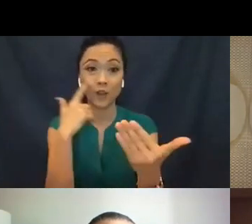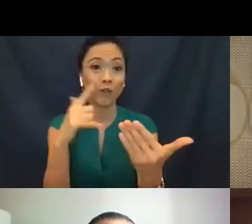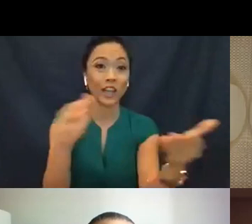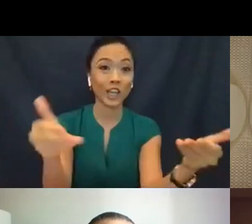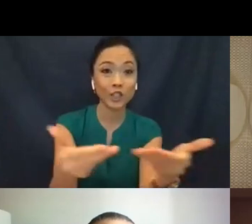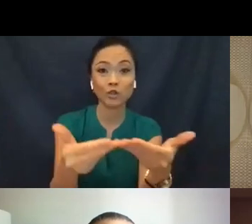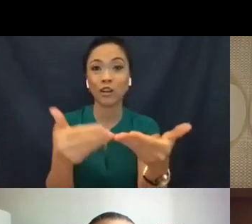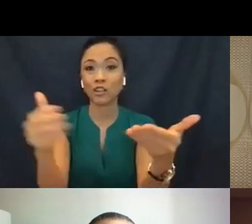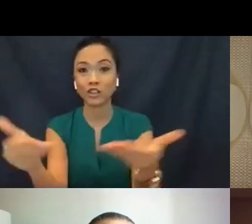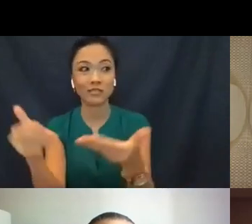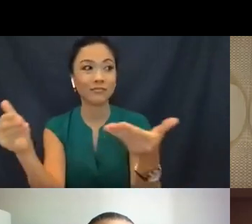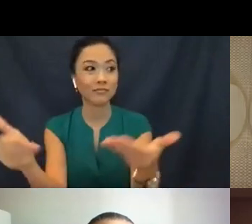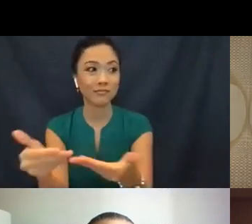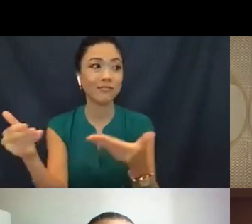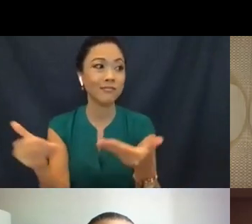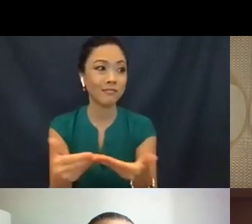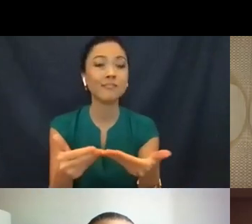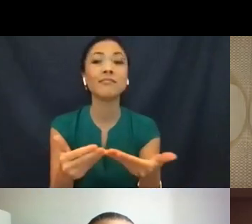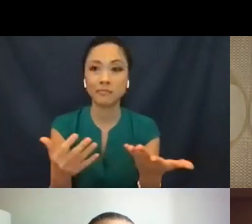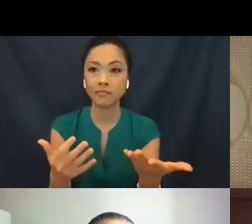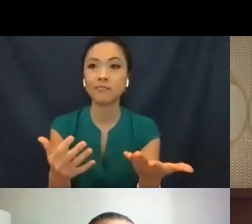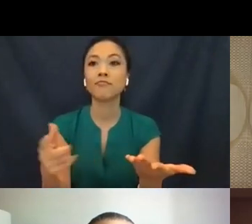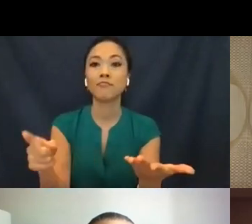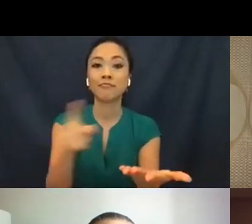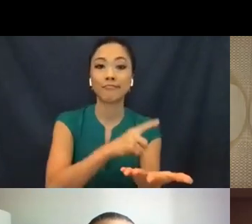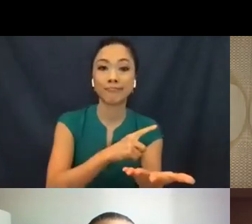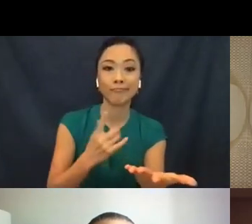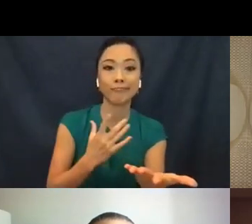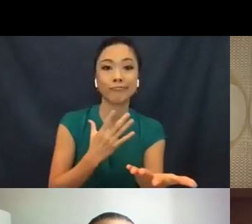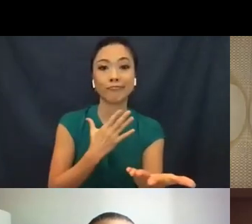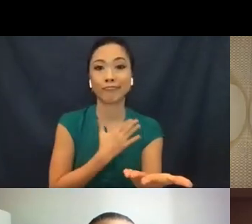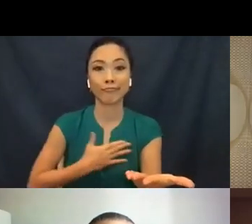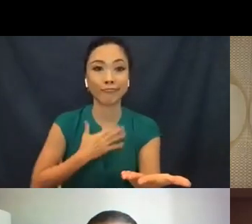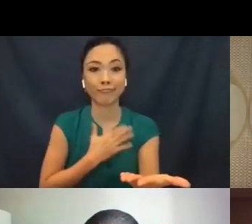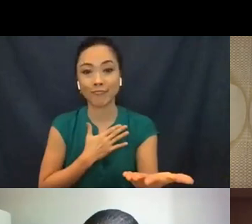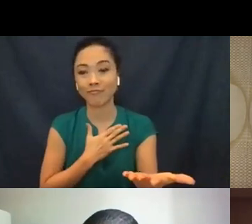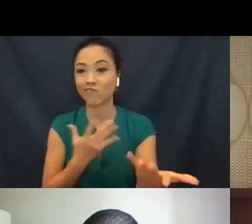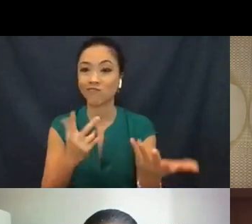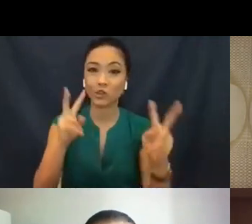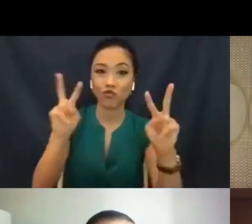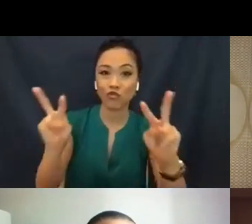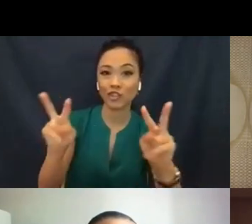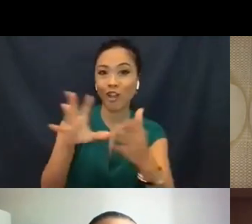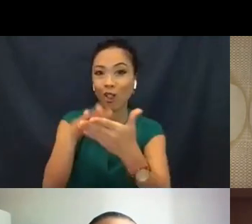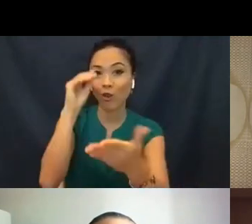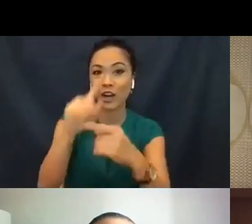about you. If this is their first experience hearing about your work, I think we should